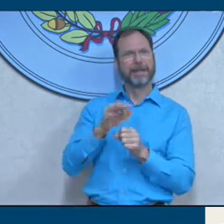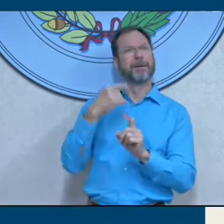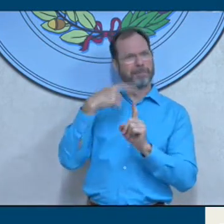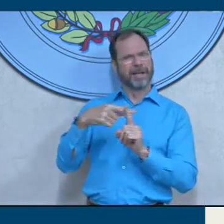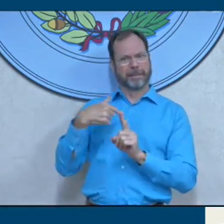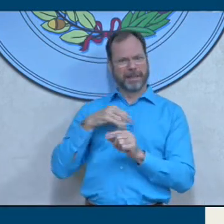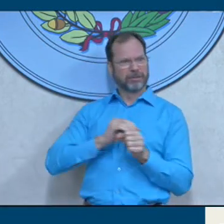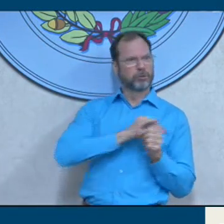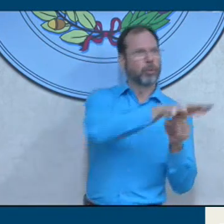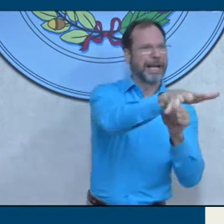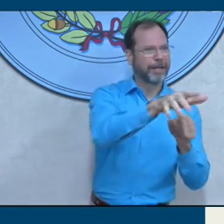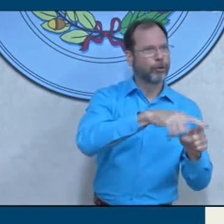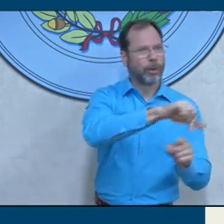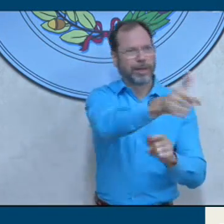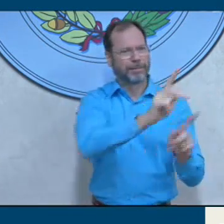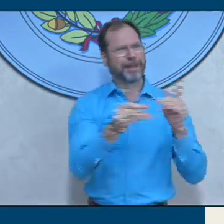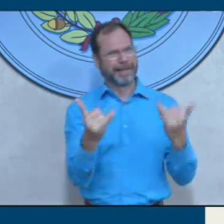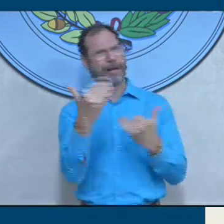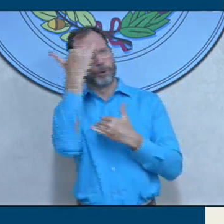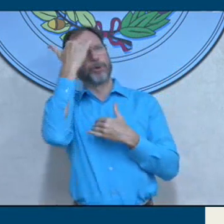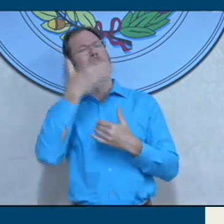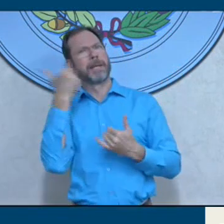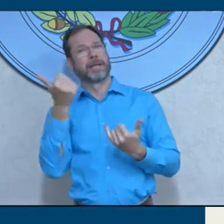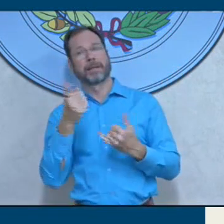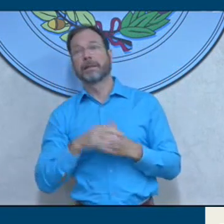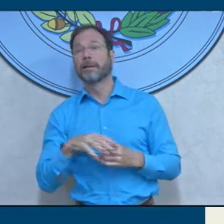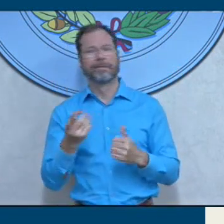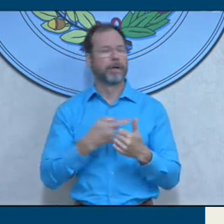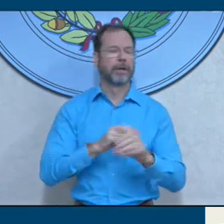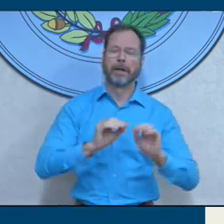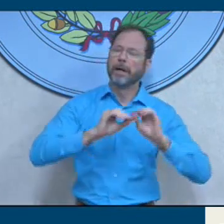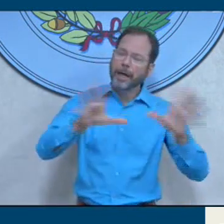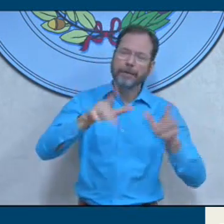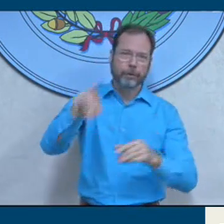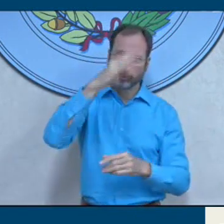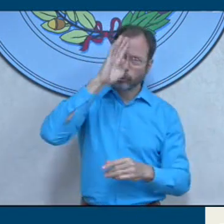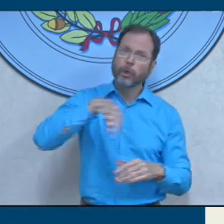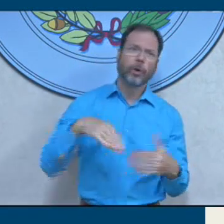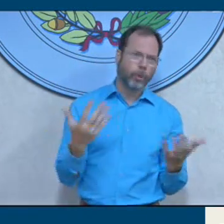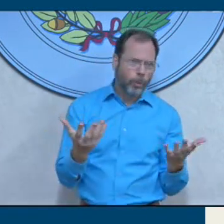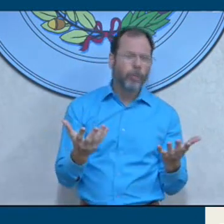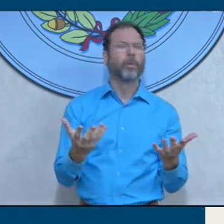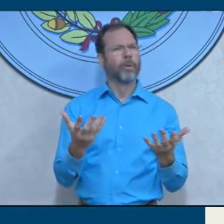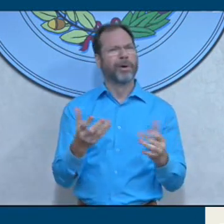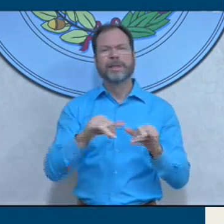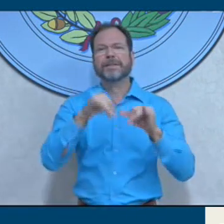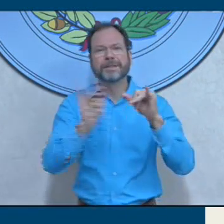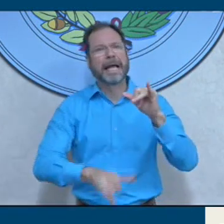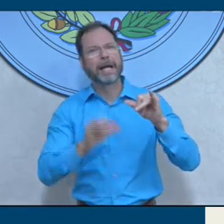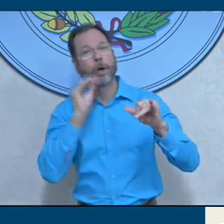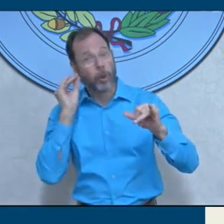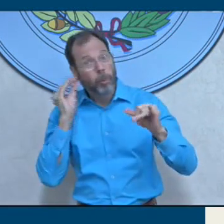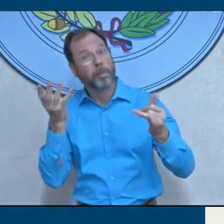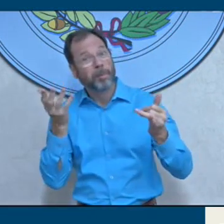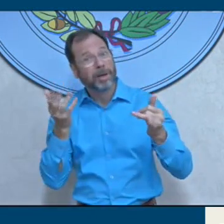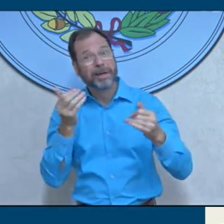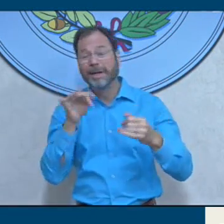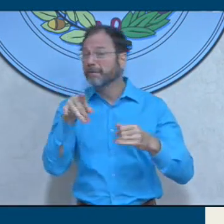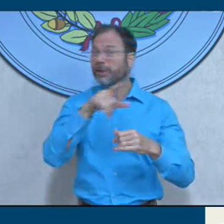SAFE DECISIONS TO PREVENT CONTRACTING COVID-19 AND TO PREVENT THE SPREAD OF COVID-19. THE FIRST MOST